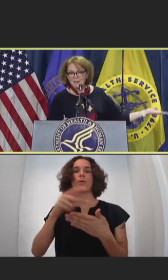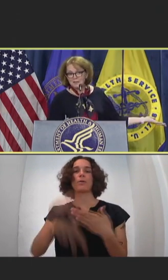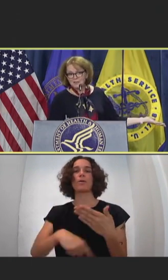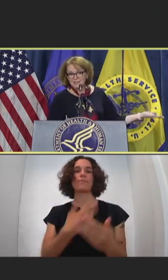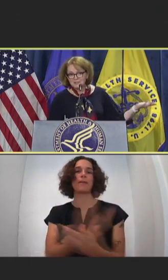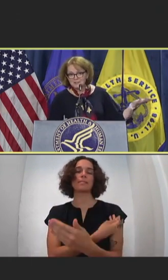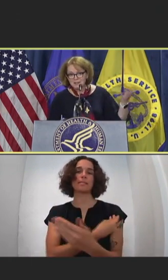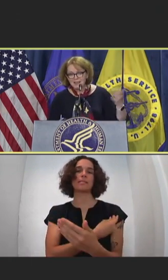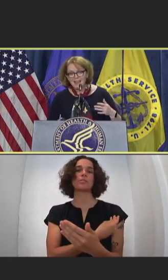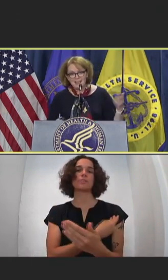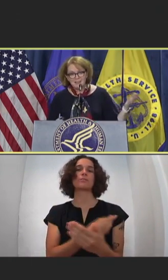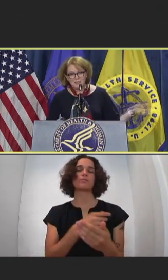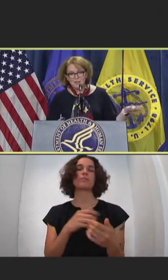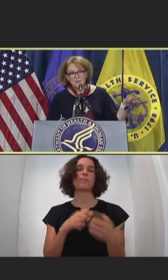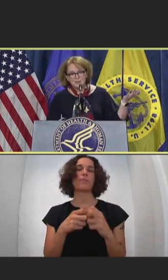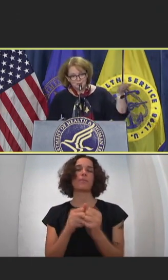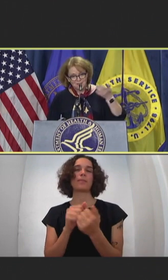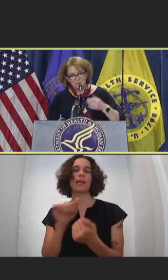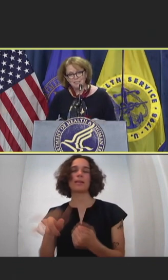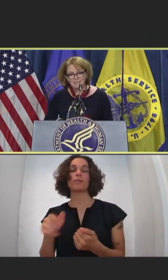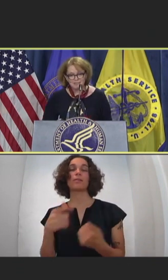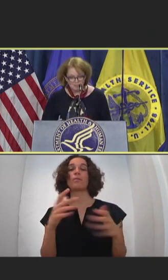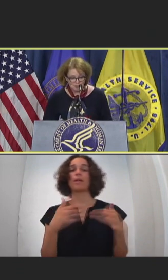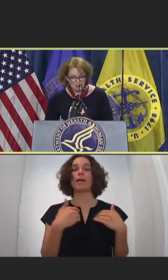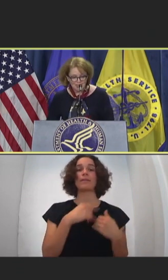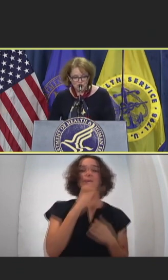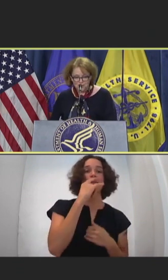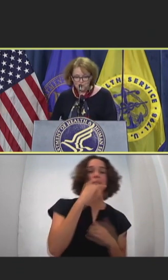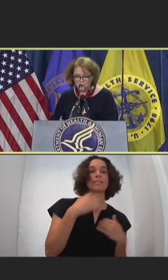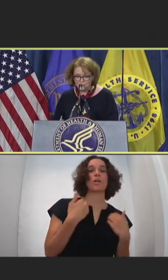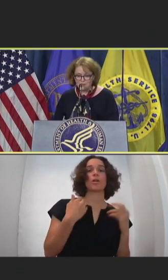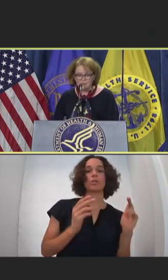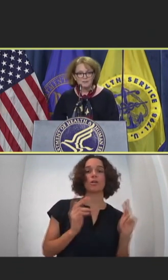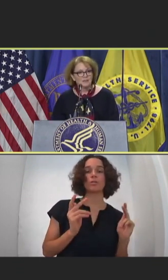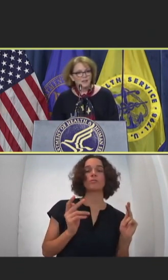the kids and the young adults, and really this is just catching up older adults.